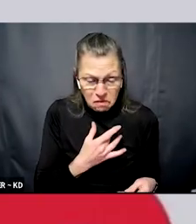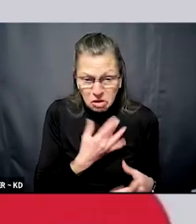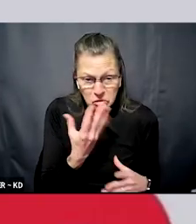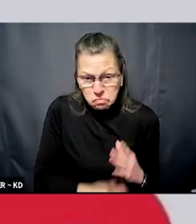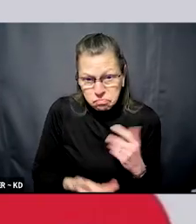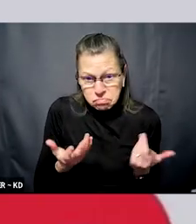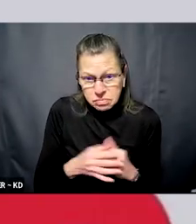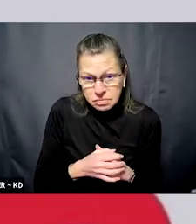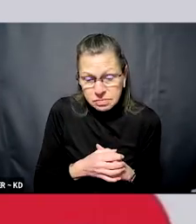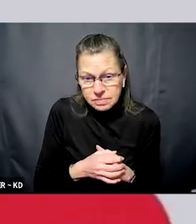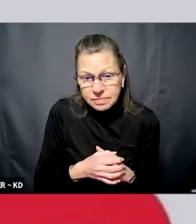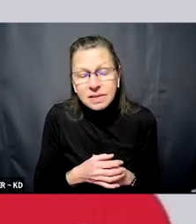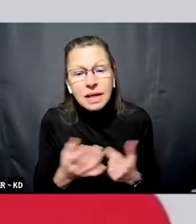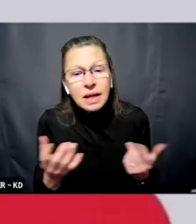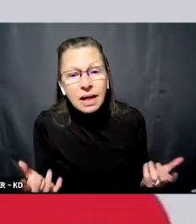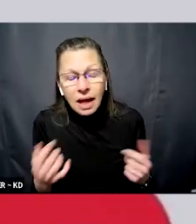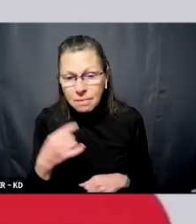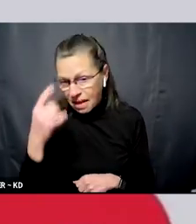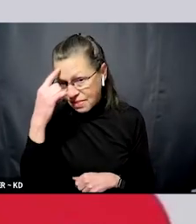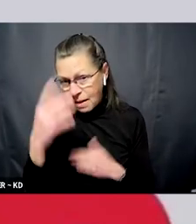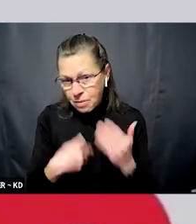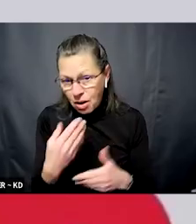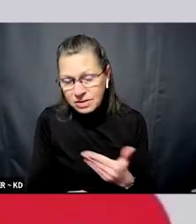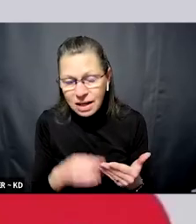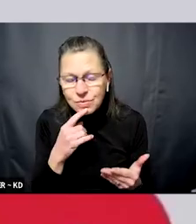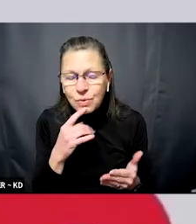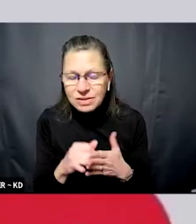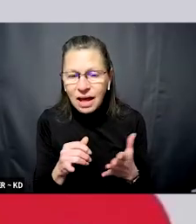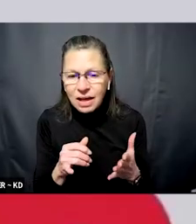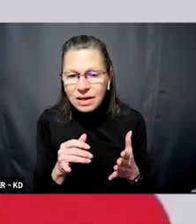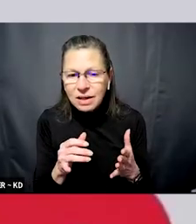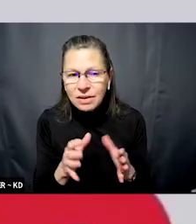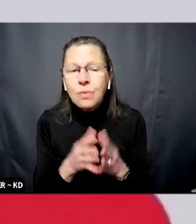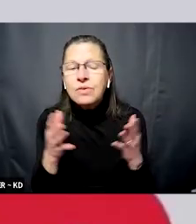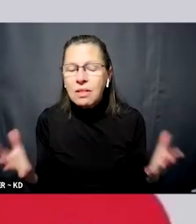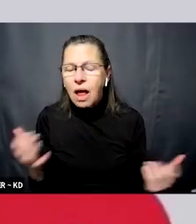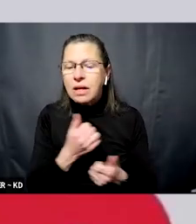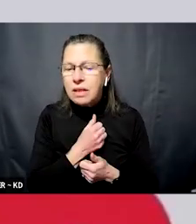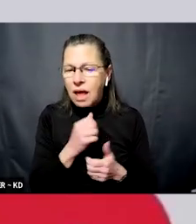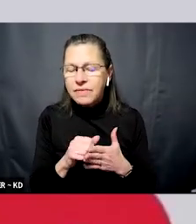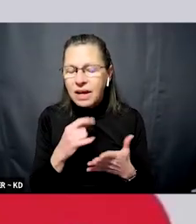my thought process was that there was a lot of love that I felt that I missed out on.